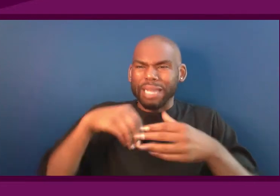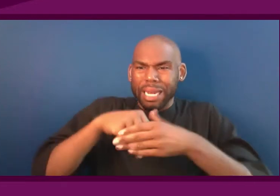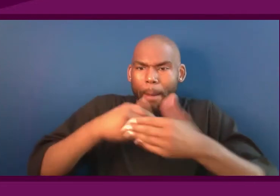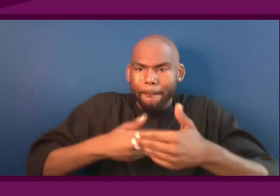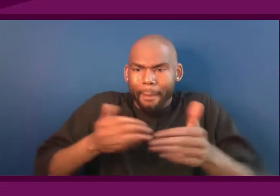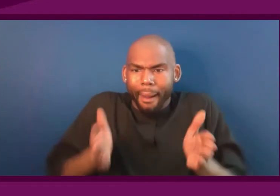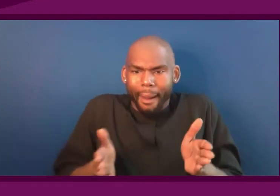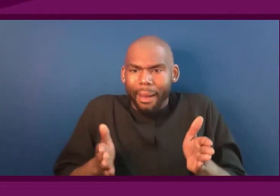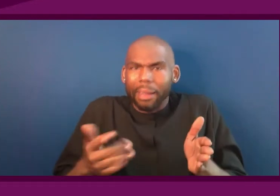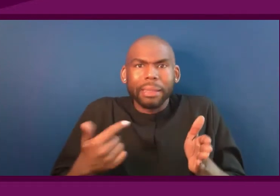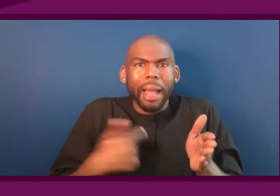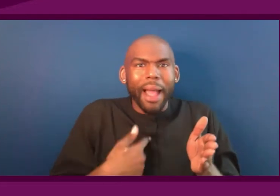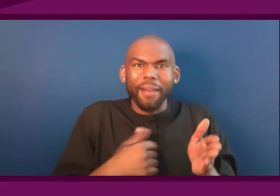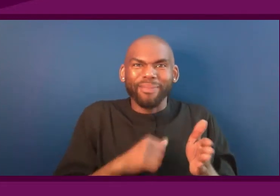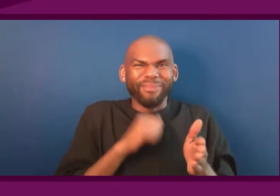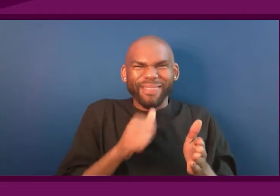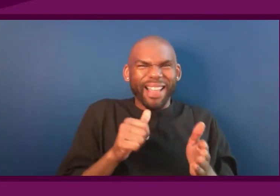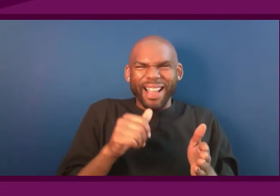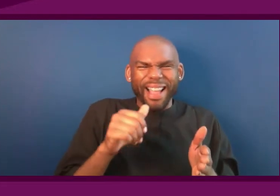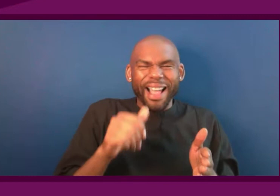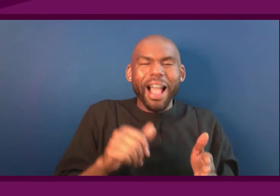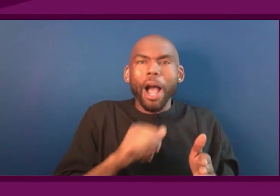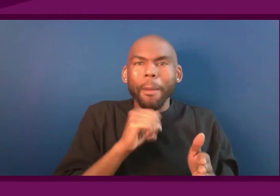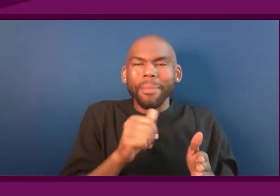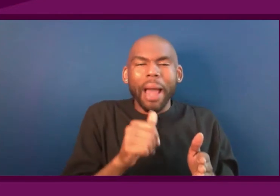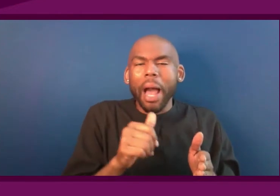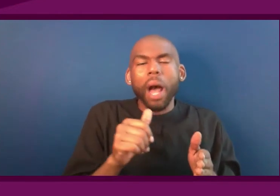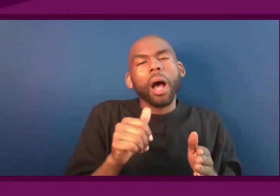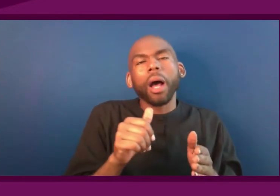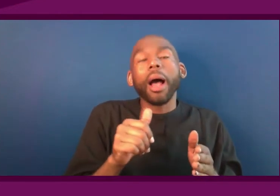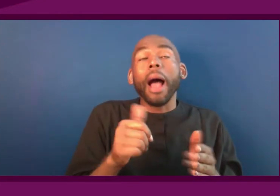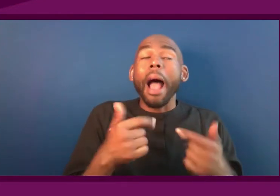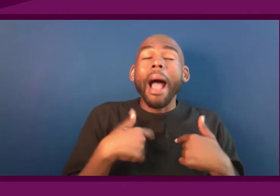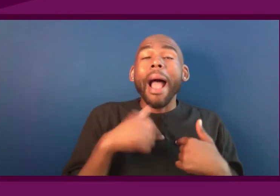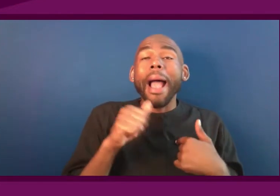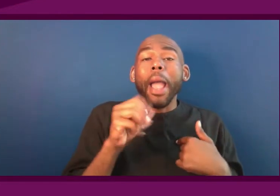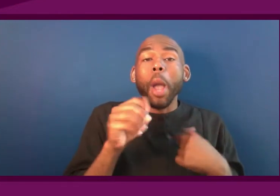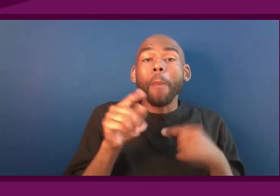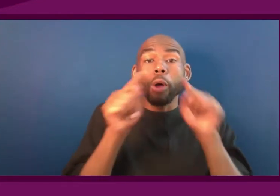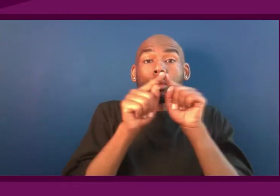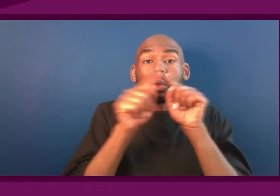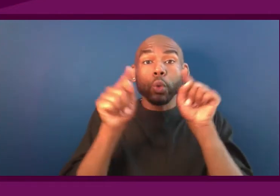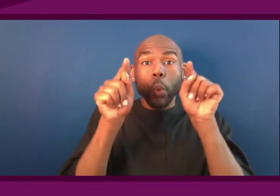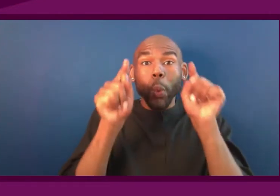community, you make sure things are accessible. You make sure that you are focused on inclusive